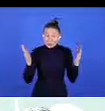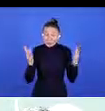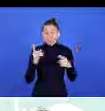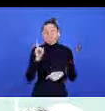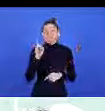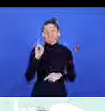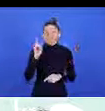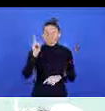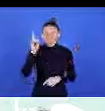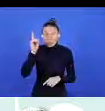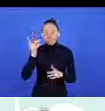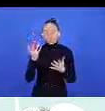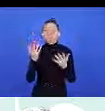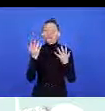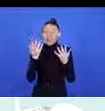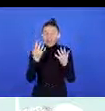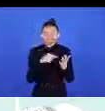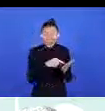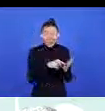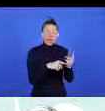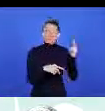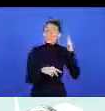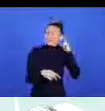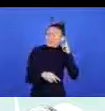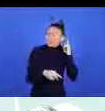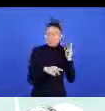I need to work on my fittings in the future. Because cochlear implant is